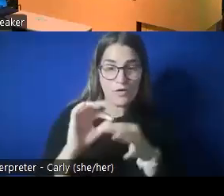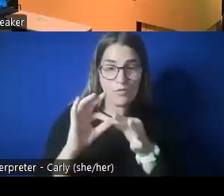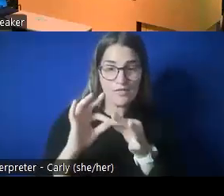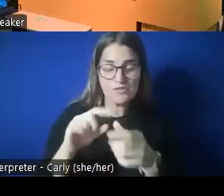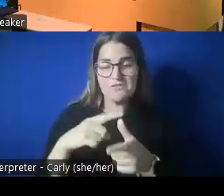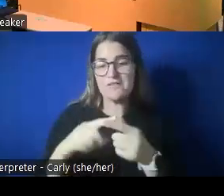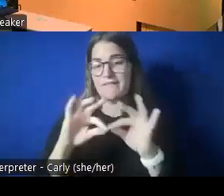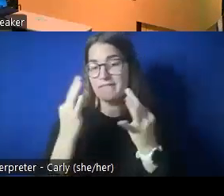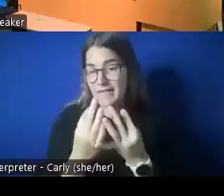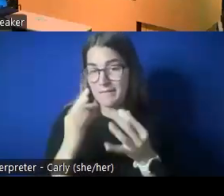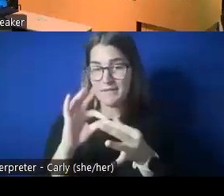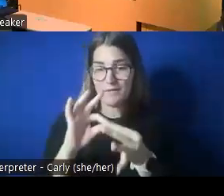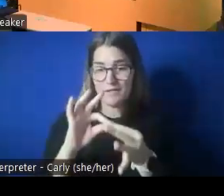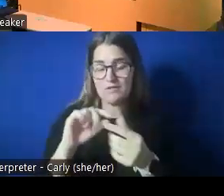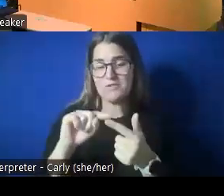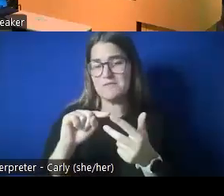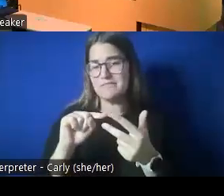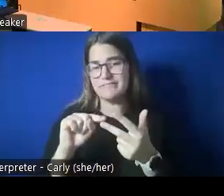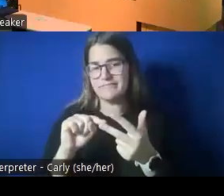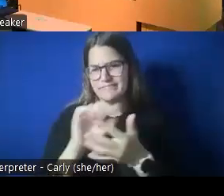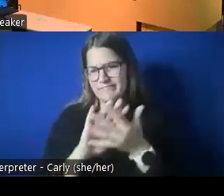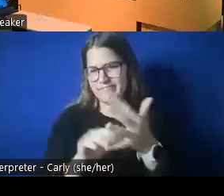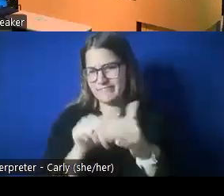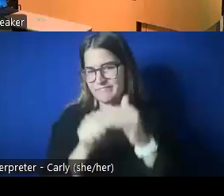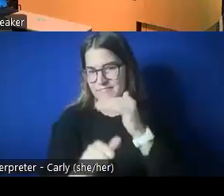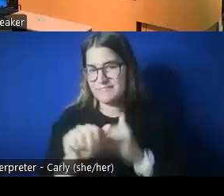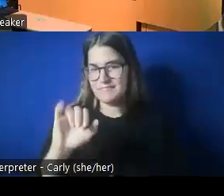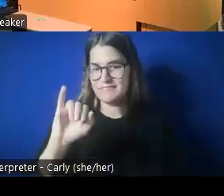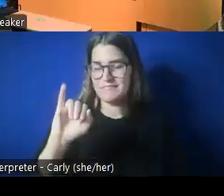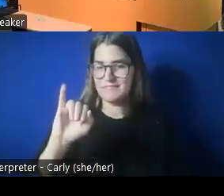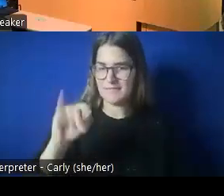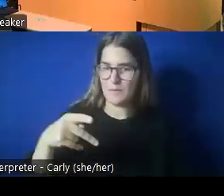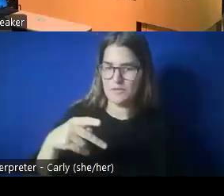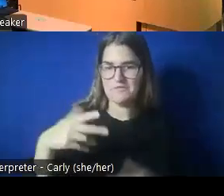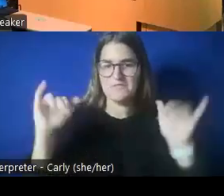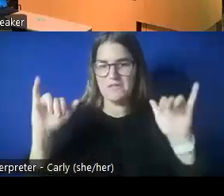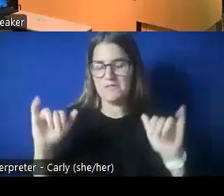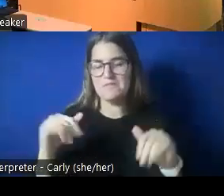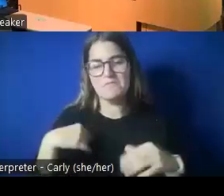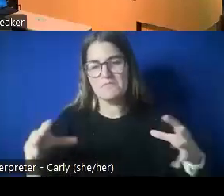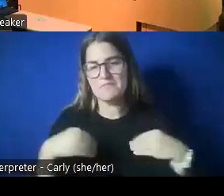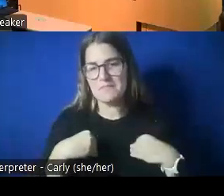relationship we count that under the interpersonal umbrella and we will usually accept that referral